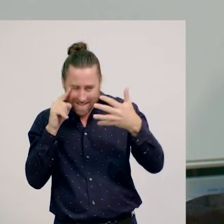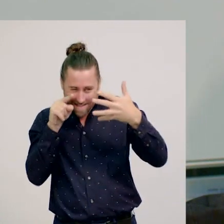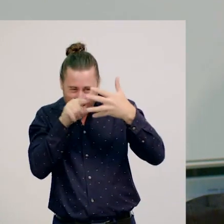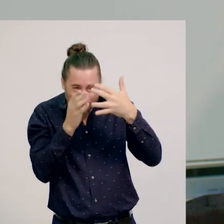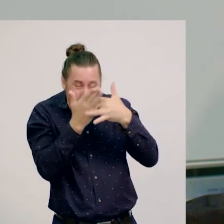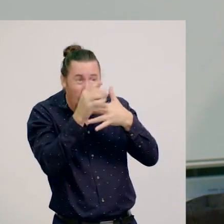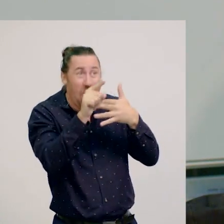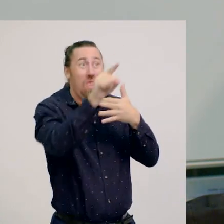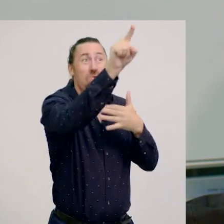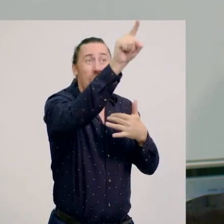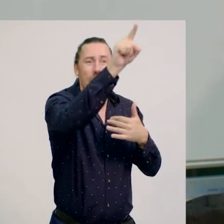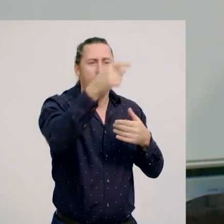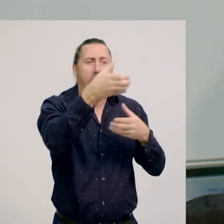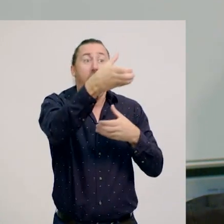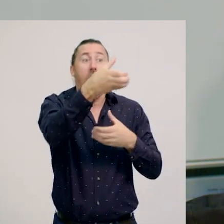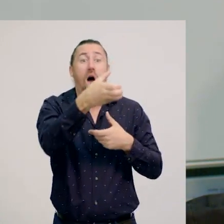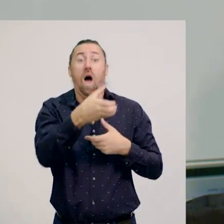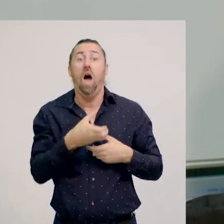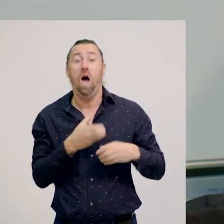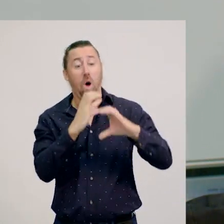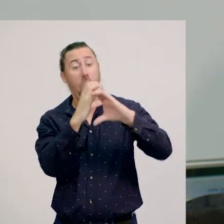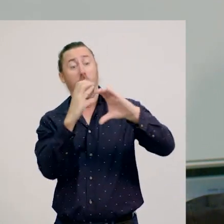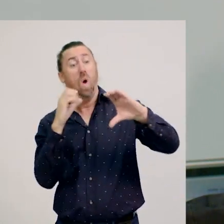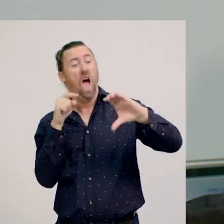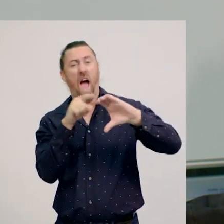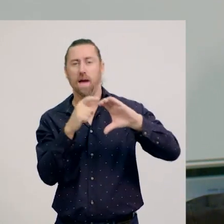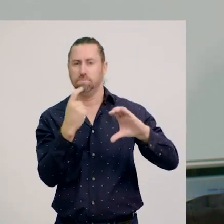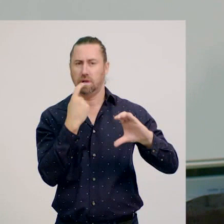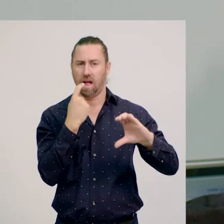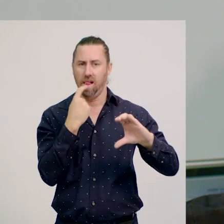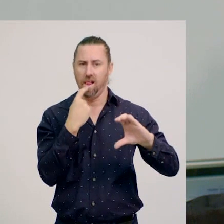The outside is made of metal, so that that’s quite strong.